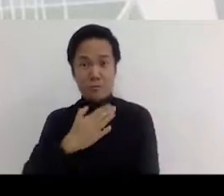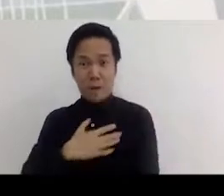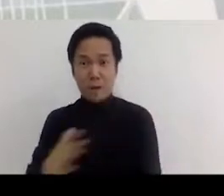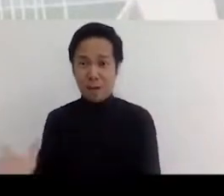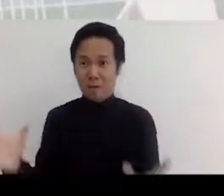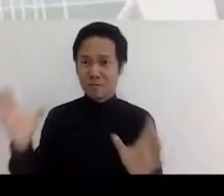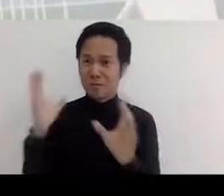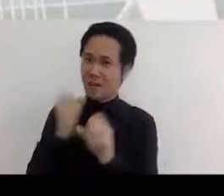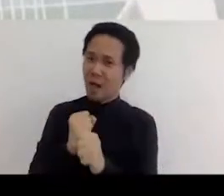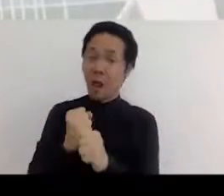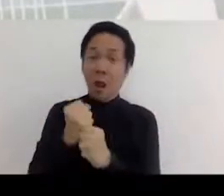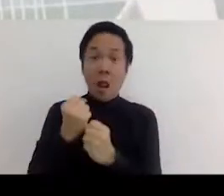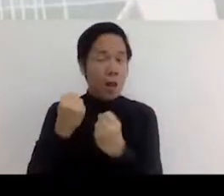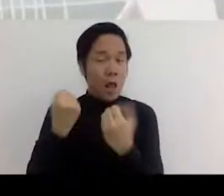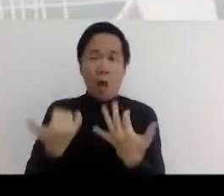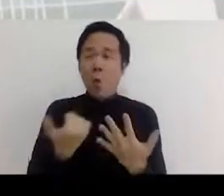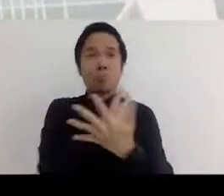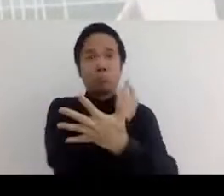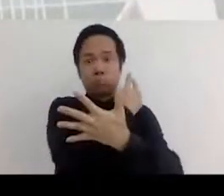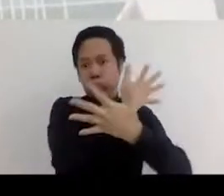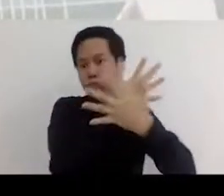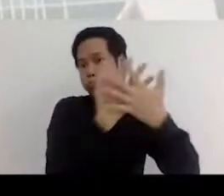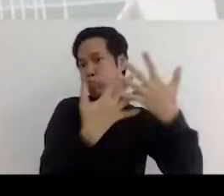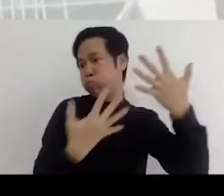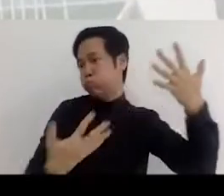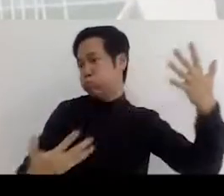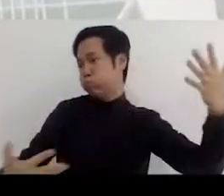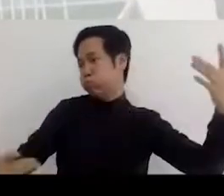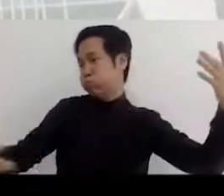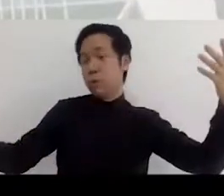So thank you so much for reminding us of that. And thank you for joining us.